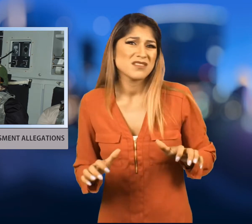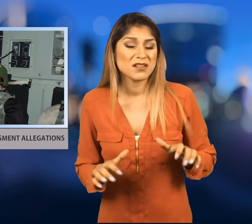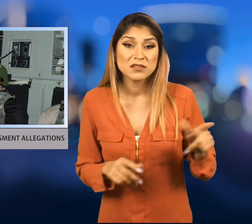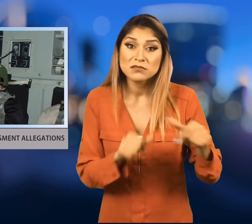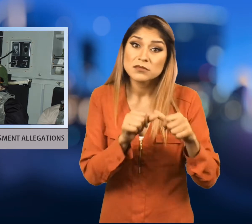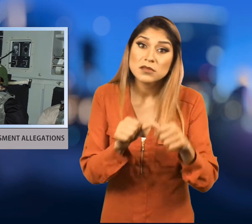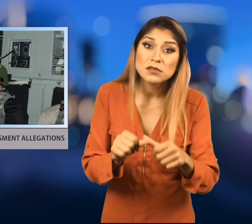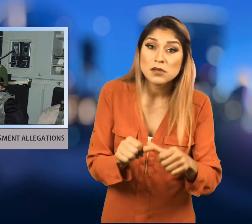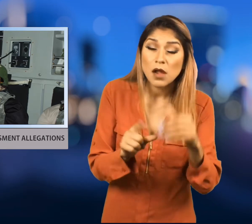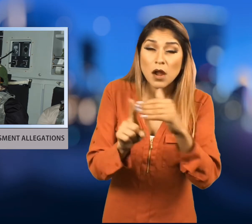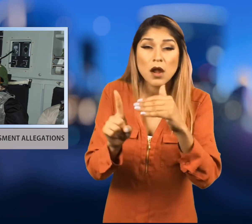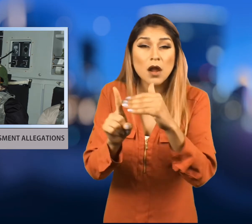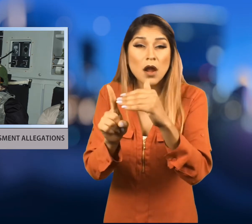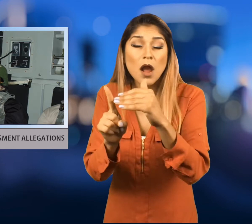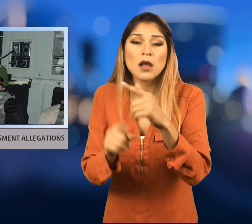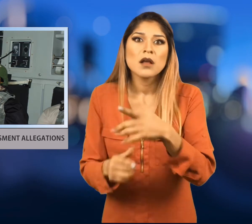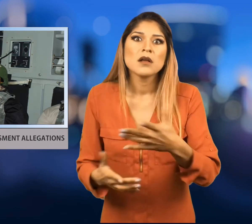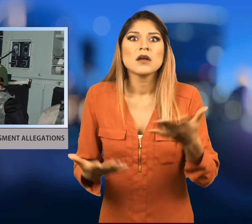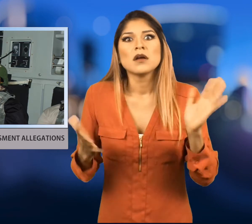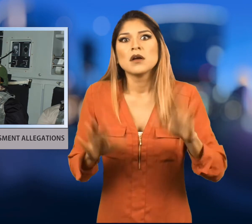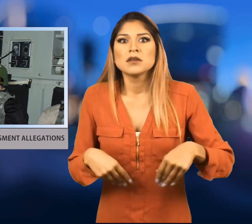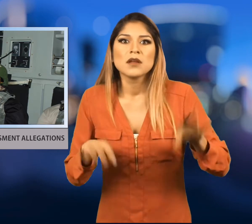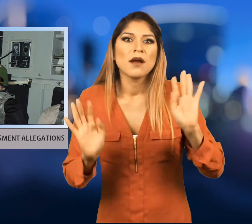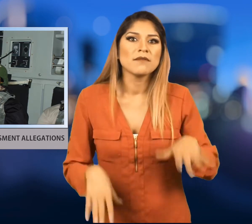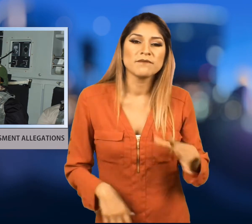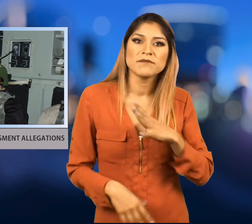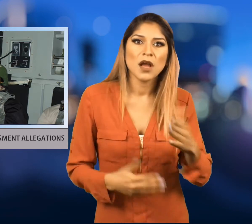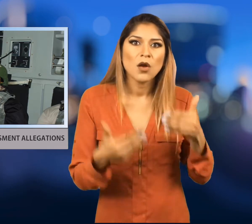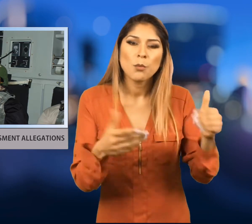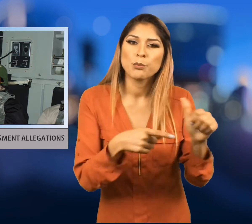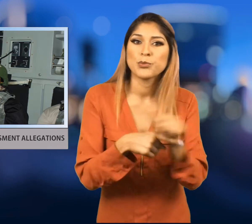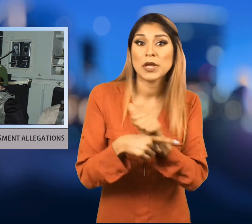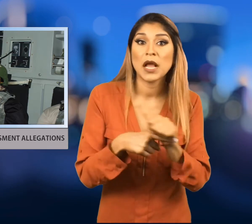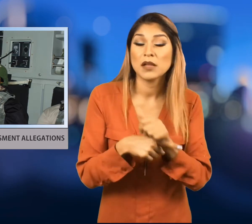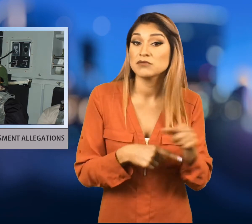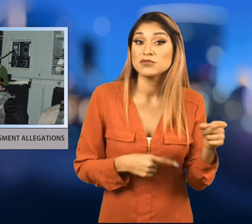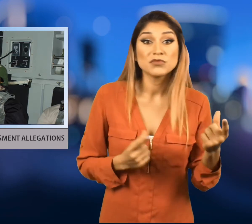she told him she didn't want to. She says she finally relented. She said